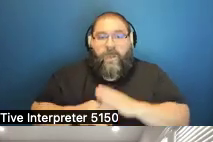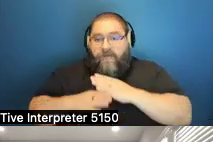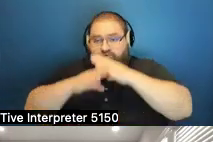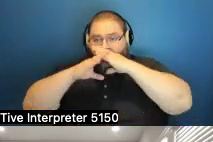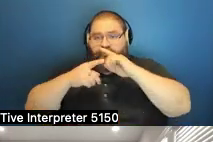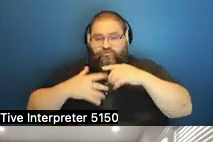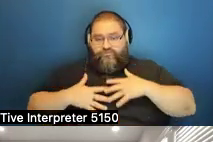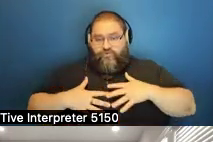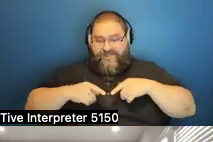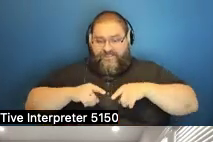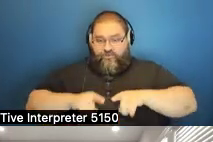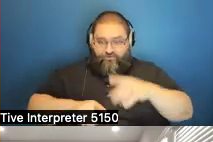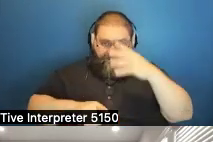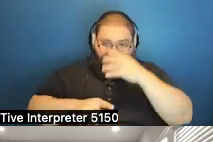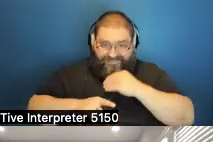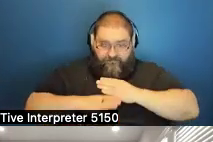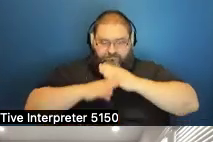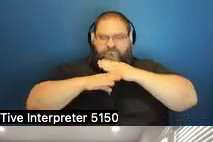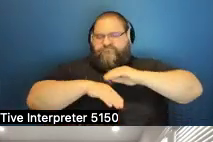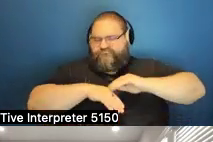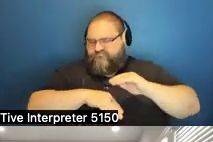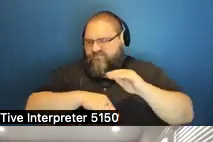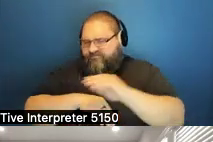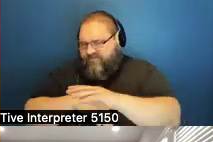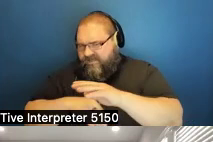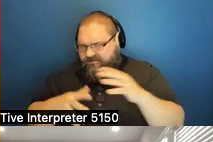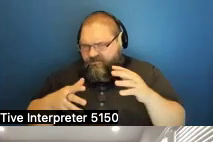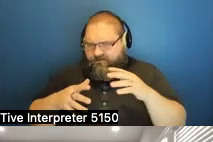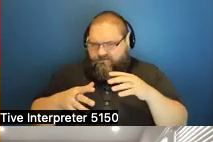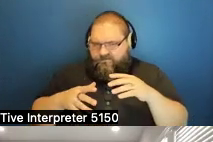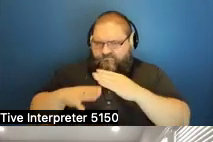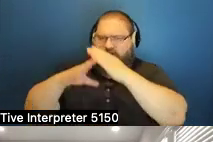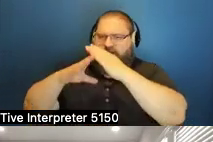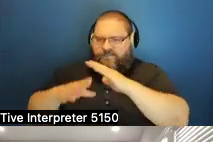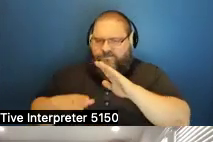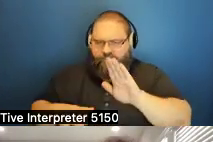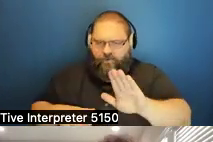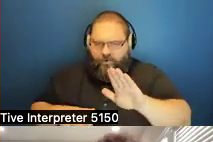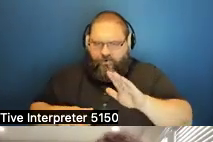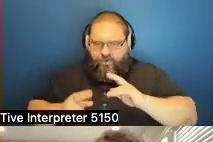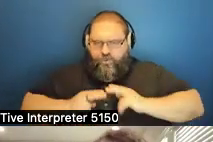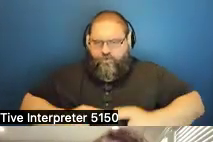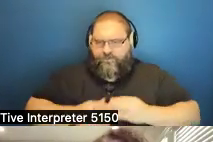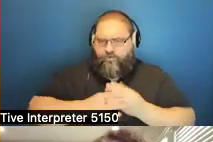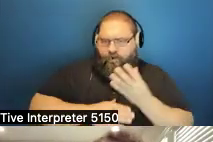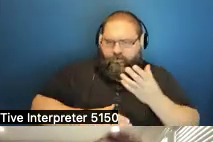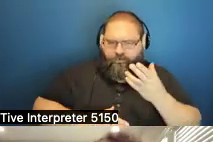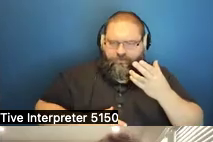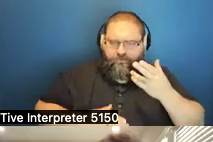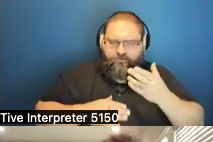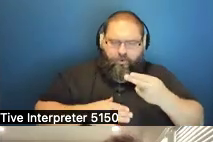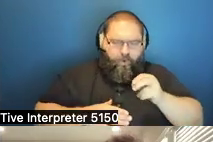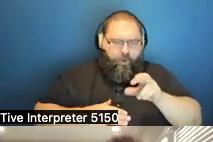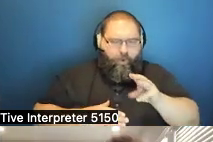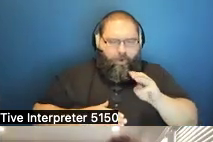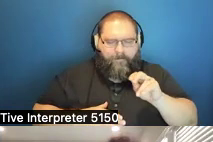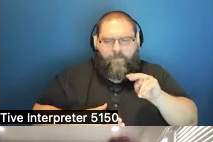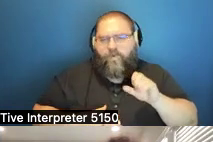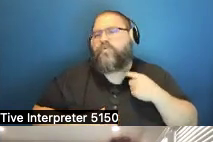19:42:08 paying directly impair… 19:42:10 your human glow tone eyes.